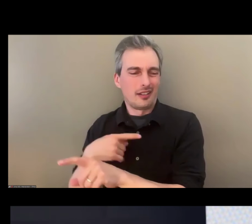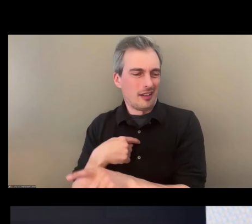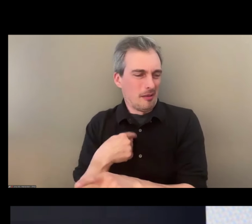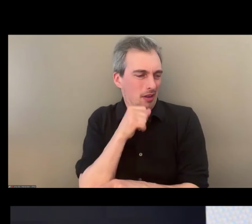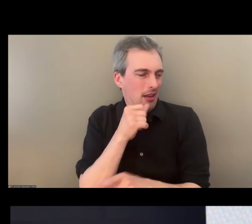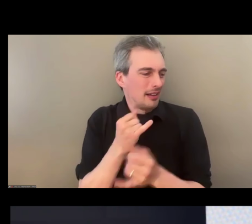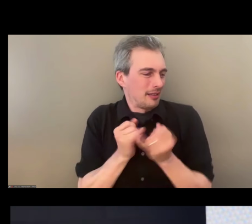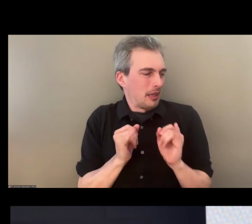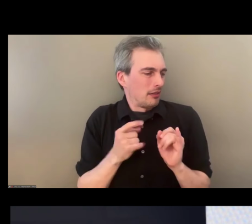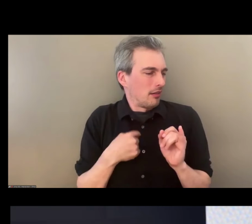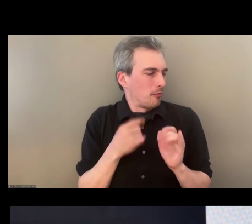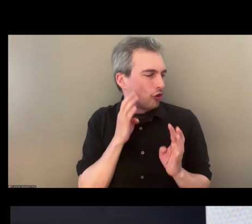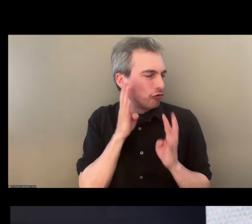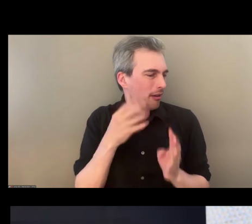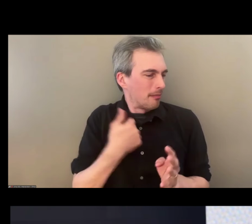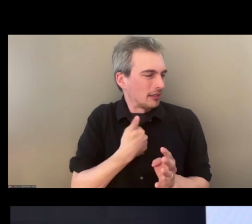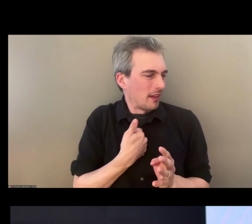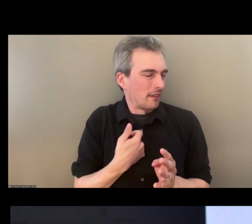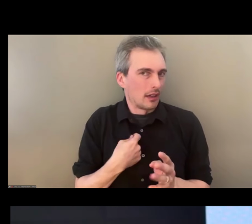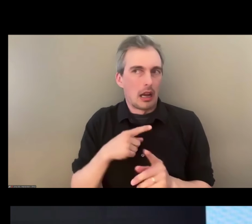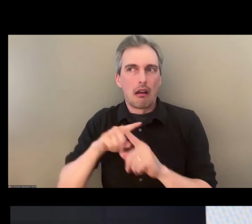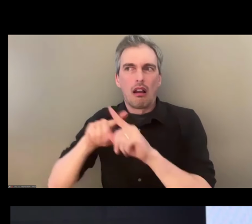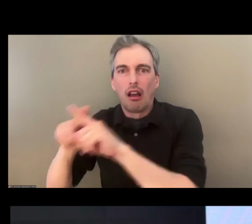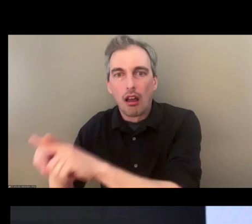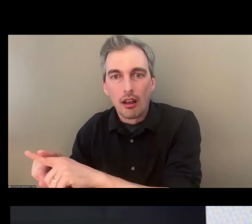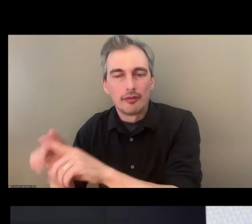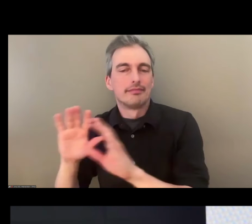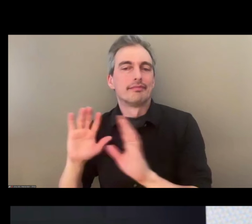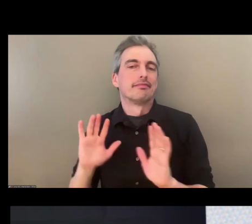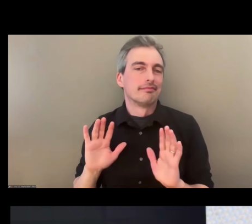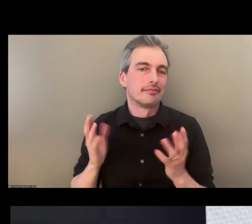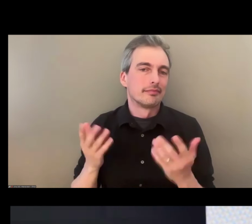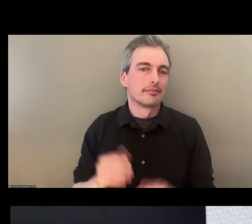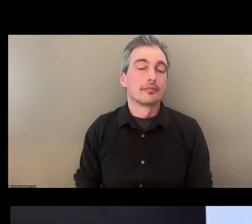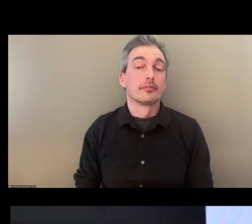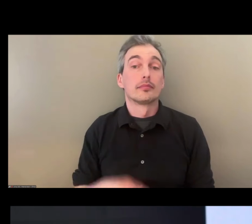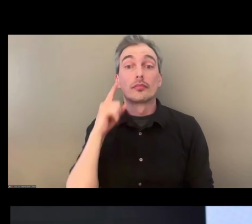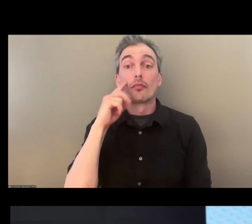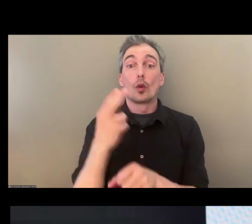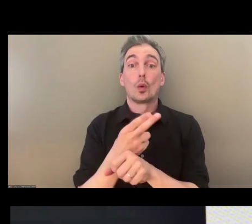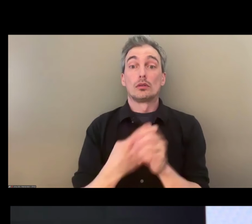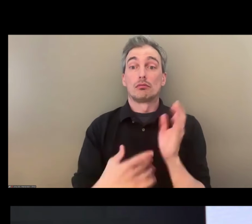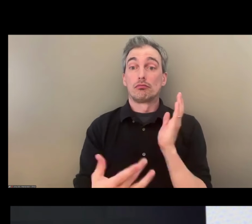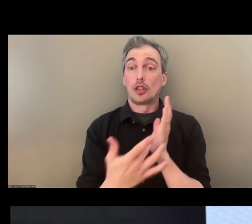So regarding the use of technology, it turns out that dHH audio engineers